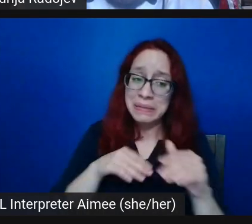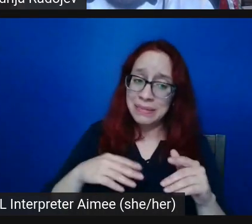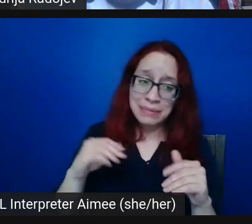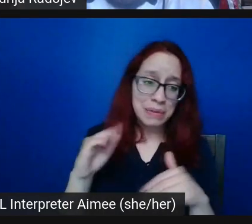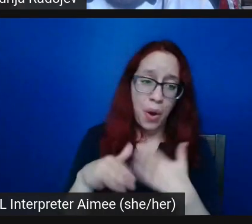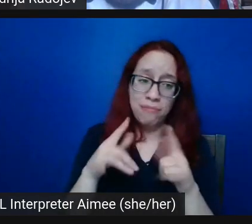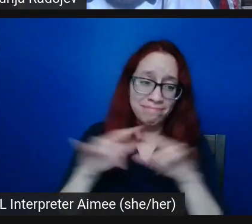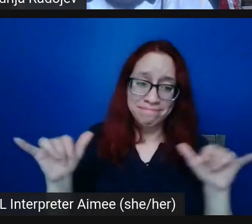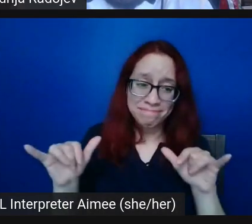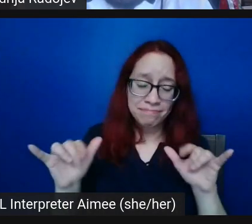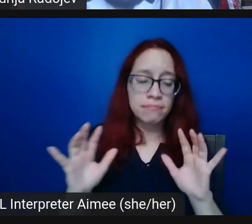just tiny steps.